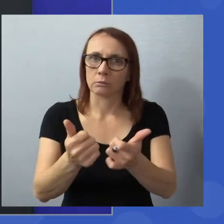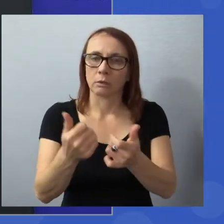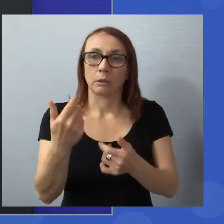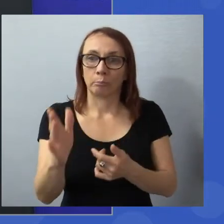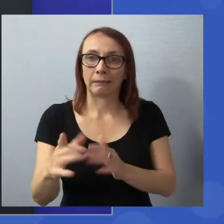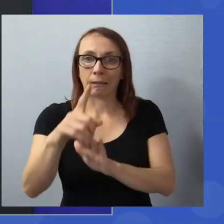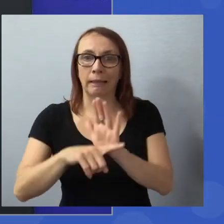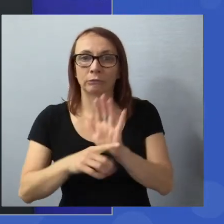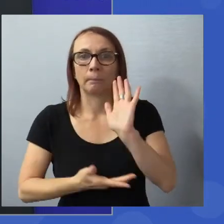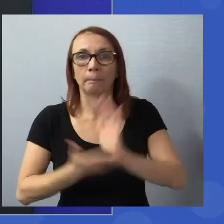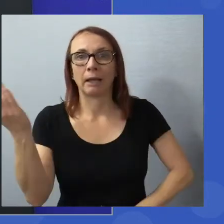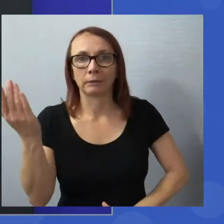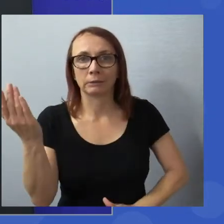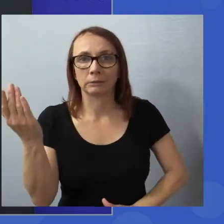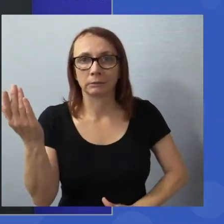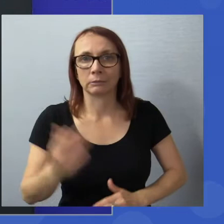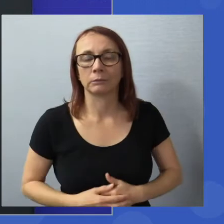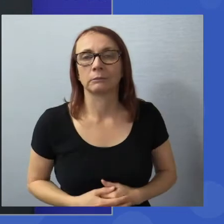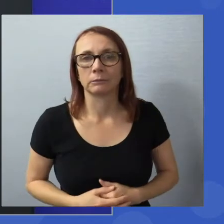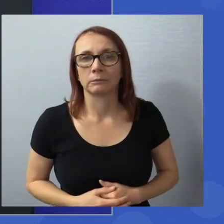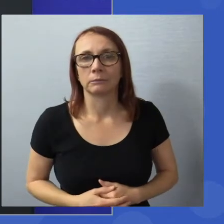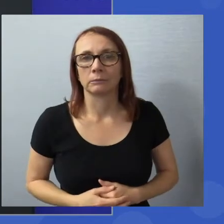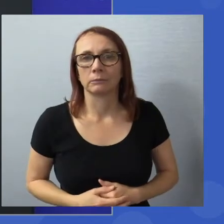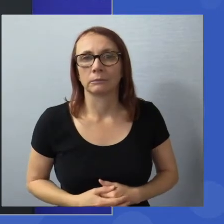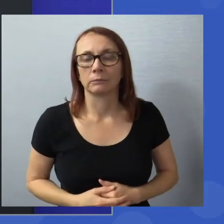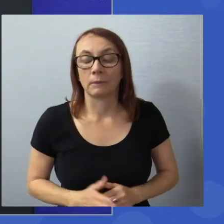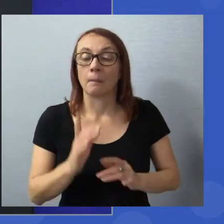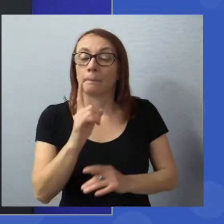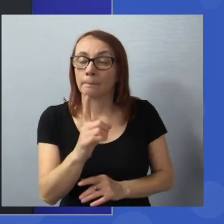government and that's kind of space but we need to qualify this in a number